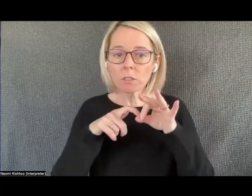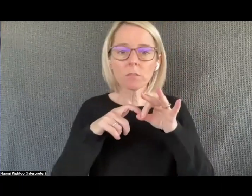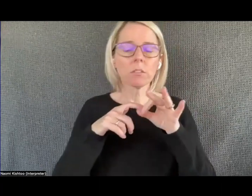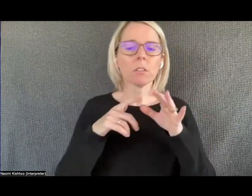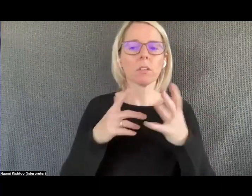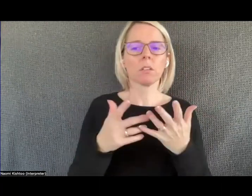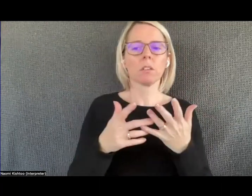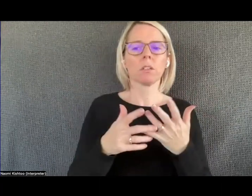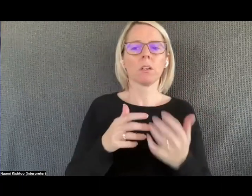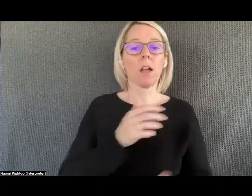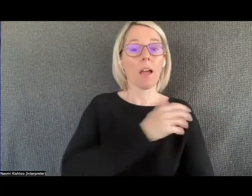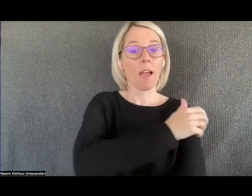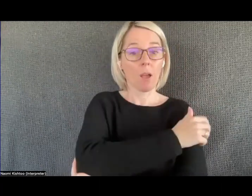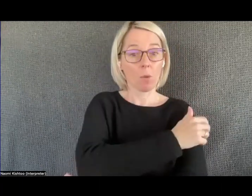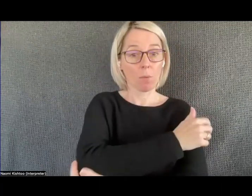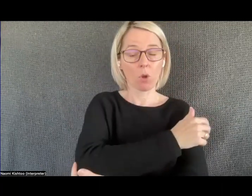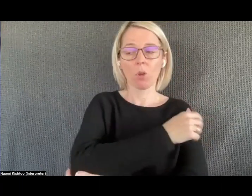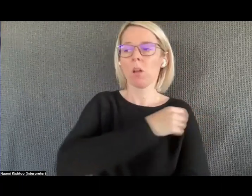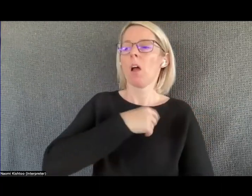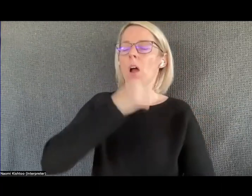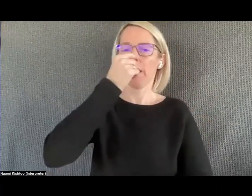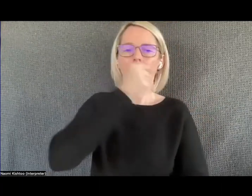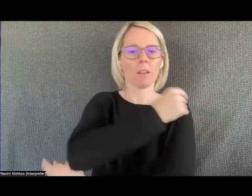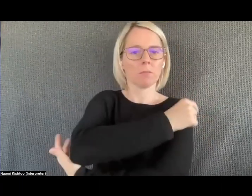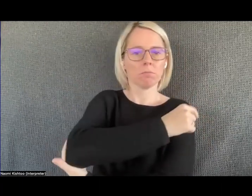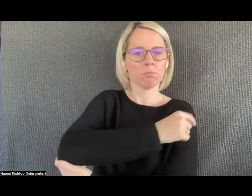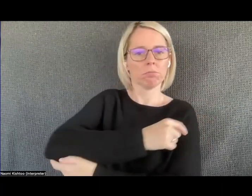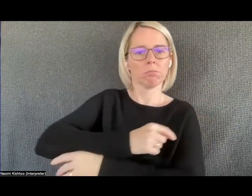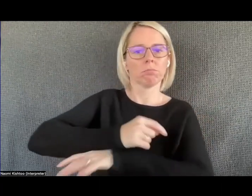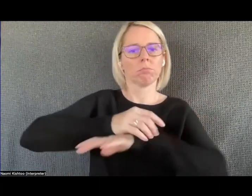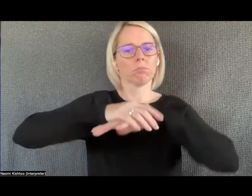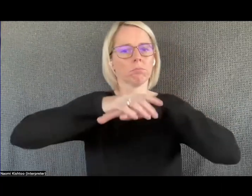to a hand under hand position for a child who is physically limited?”